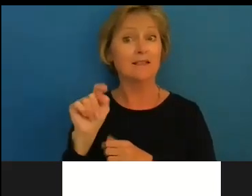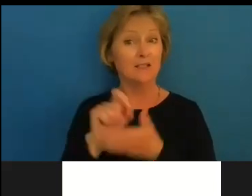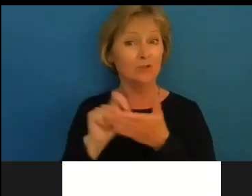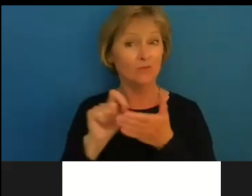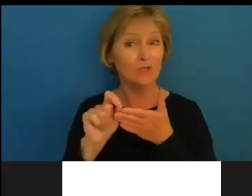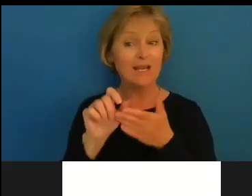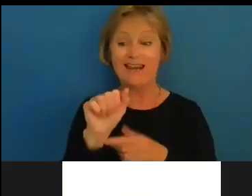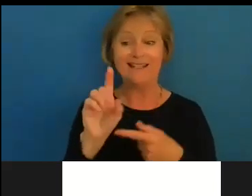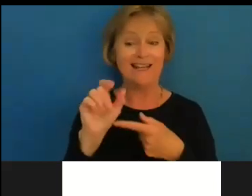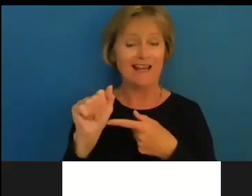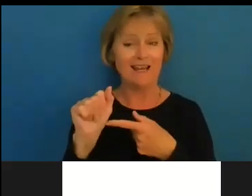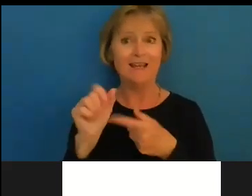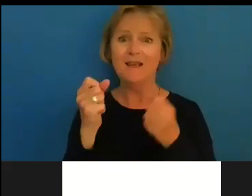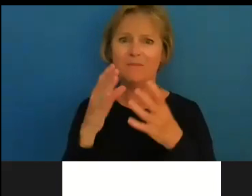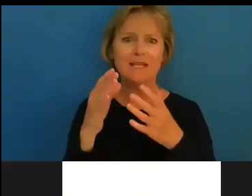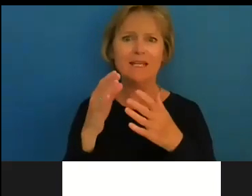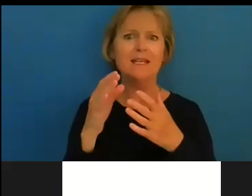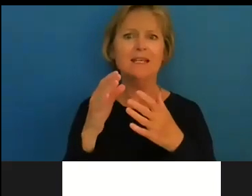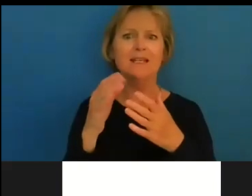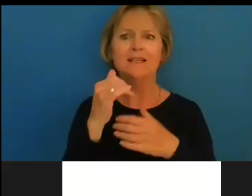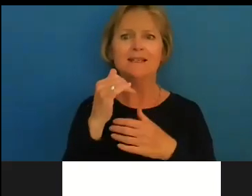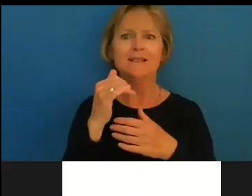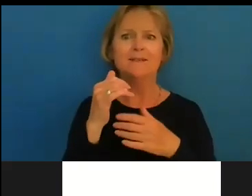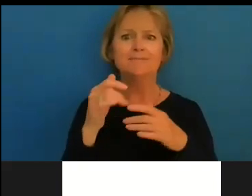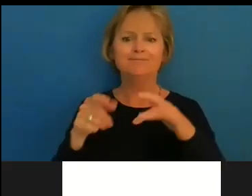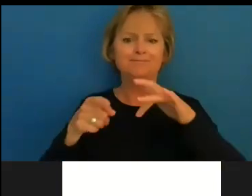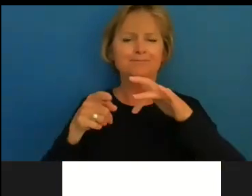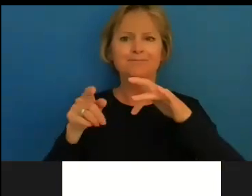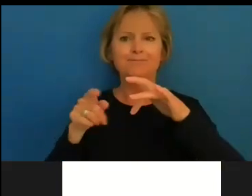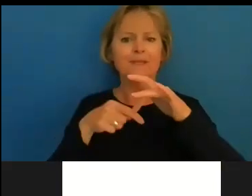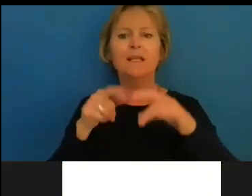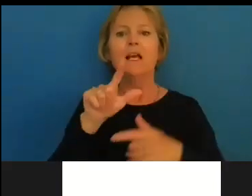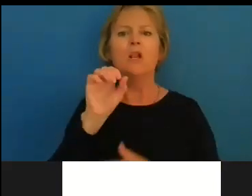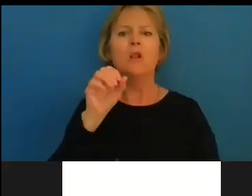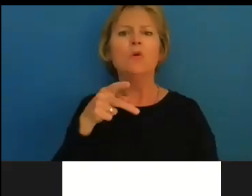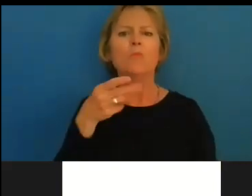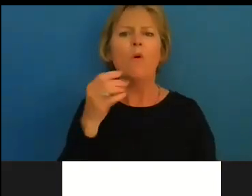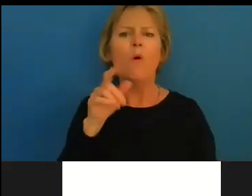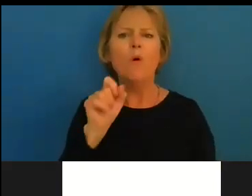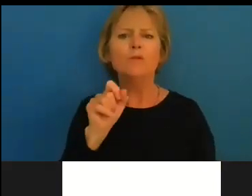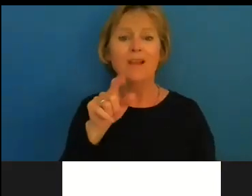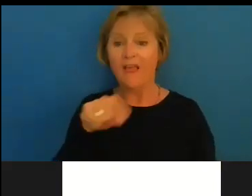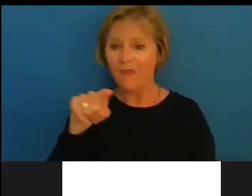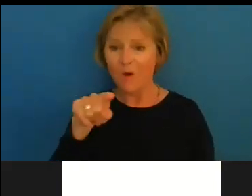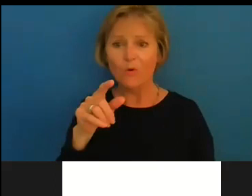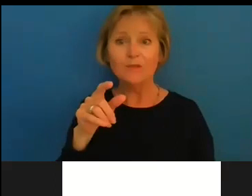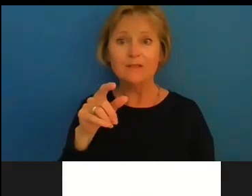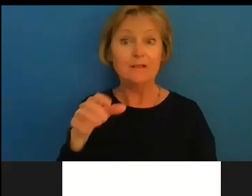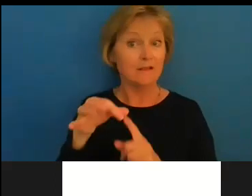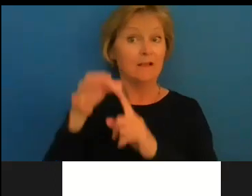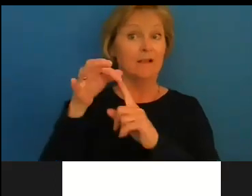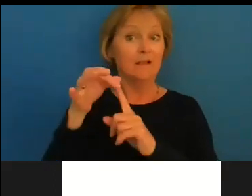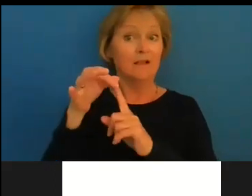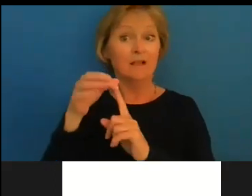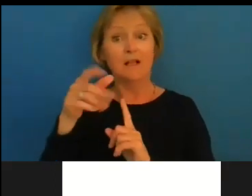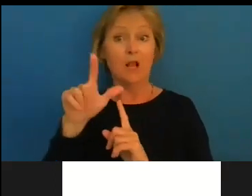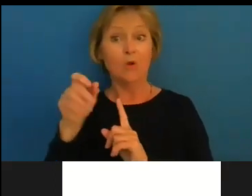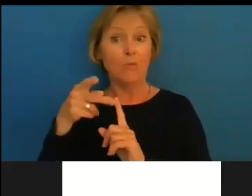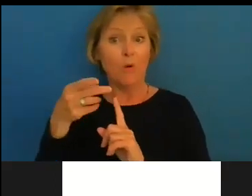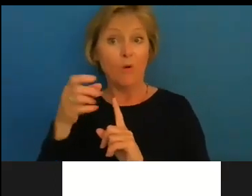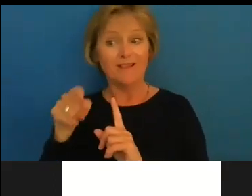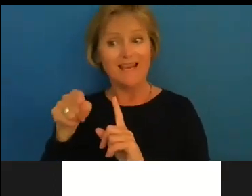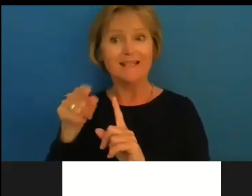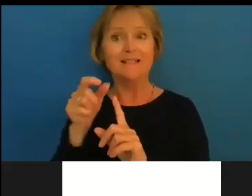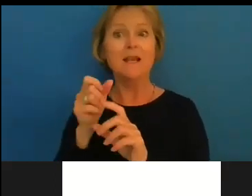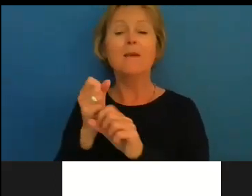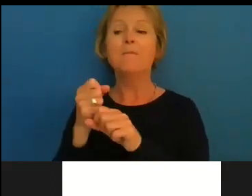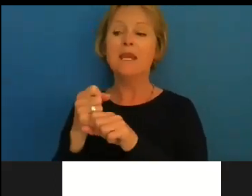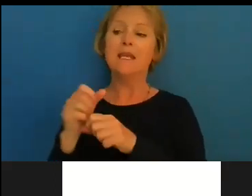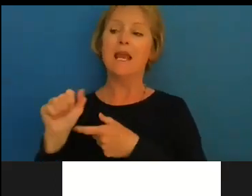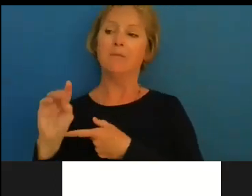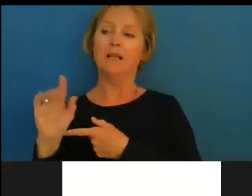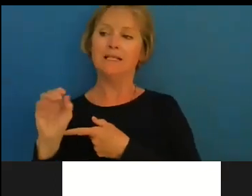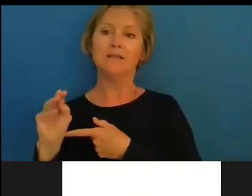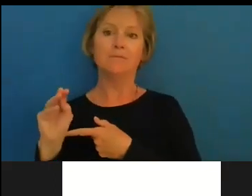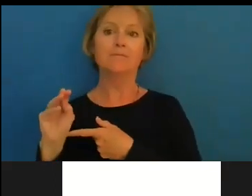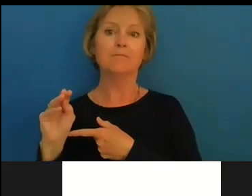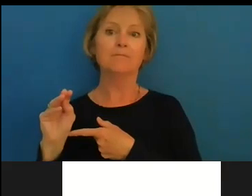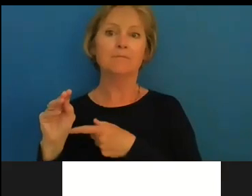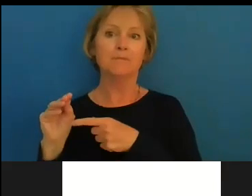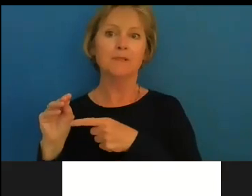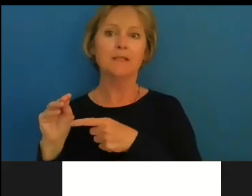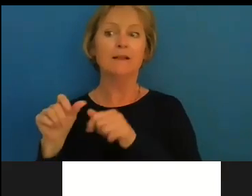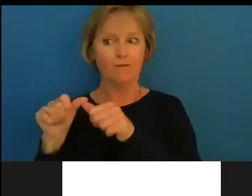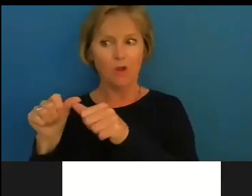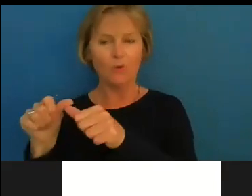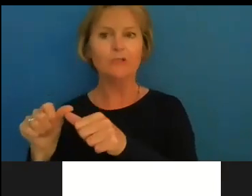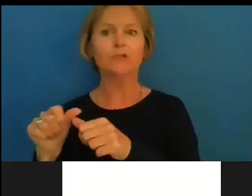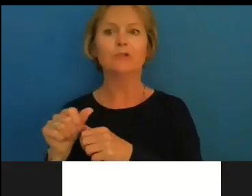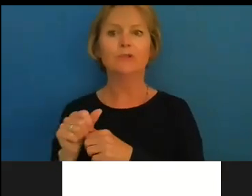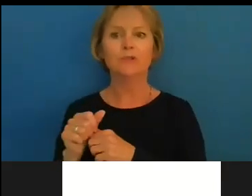there are many loopholes, and those loopholes are making the ableism far worse, and those loopholes